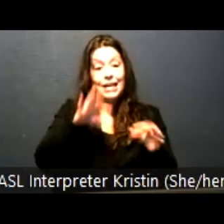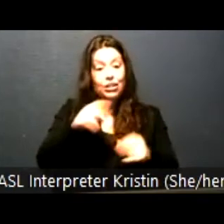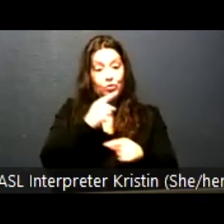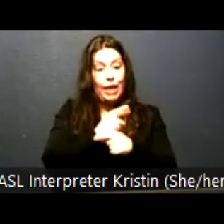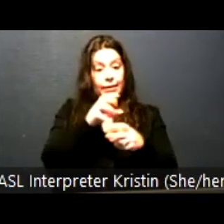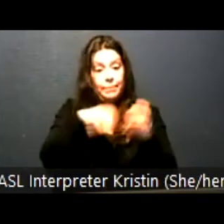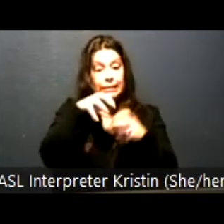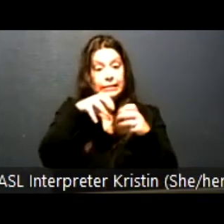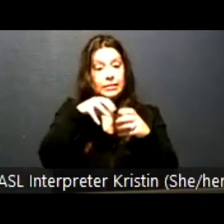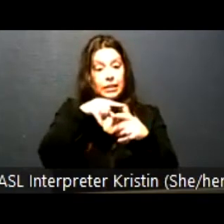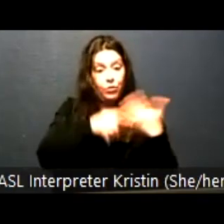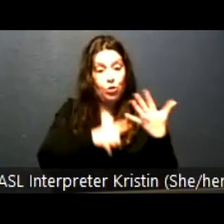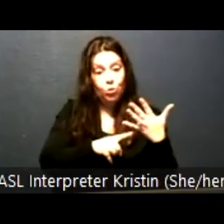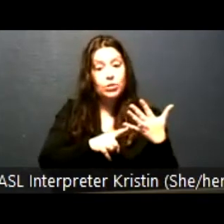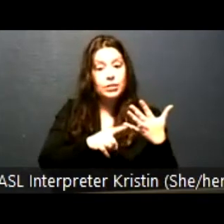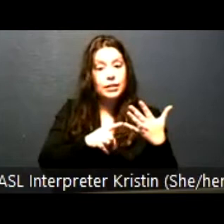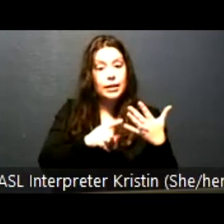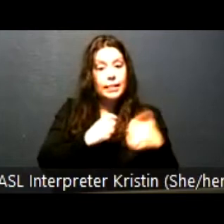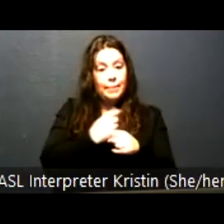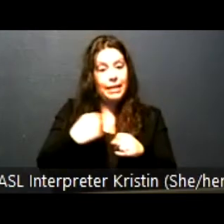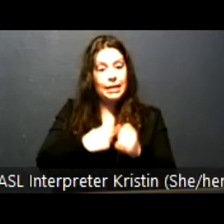are such a fun part of kind of the career journey and